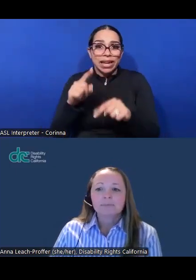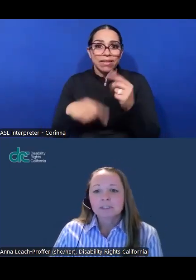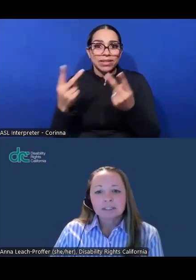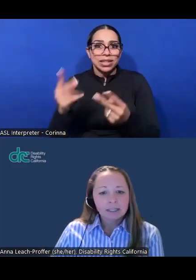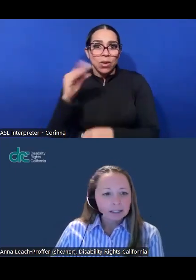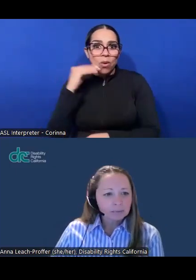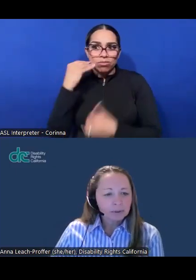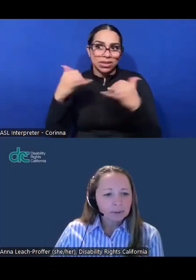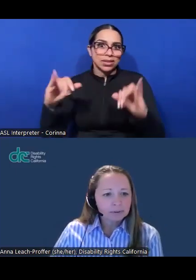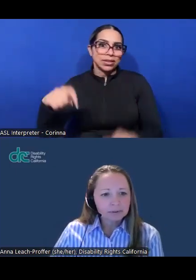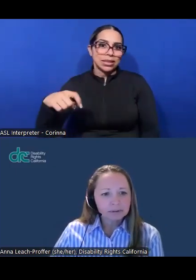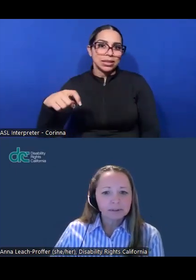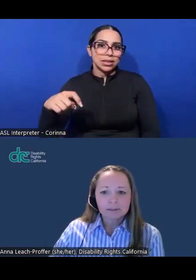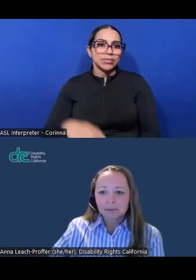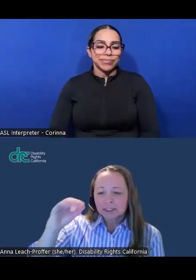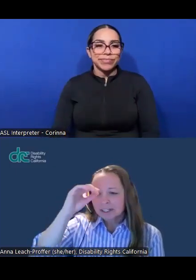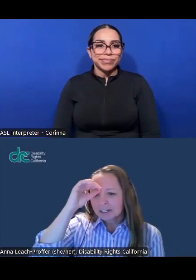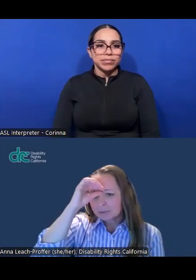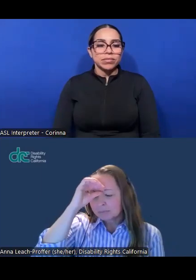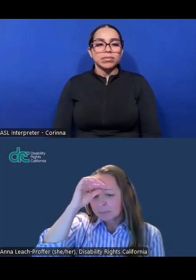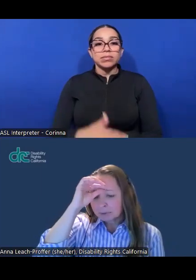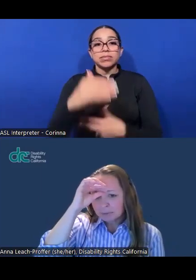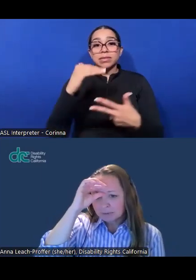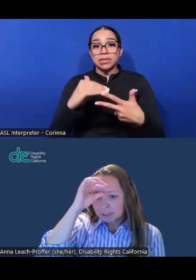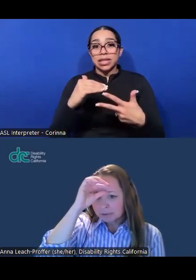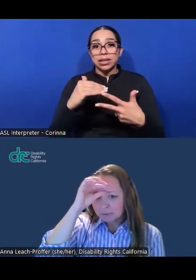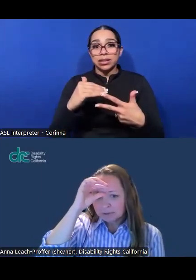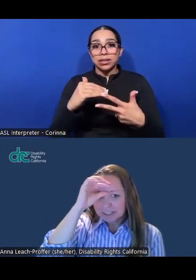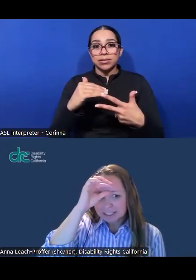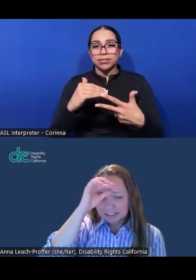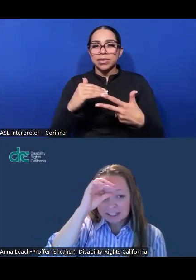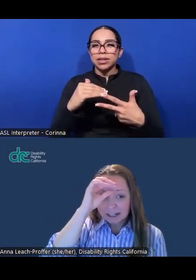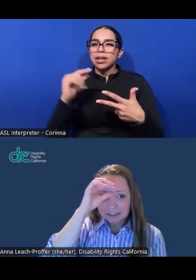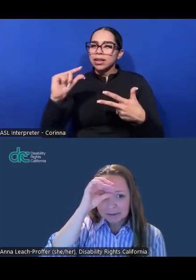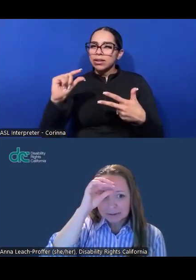So the second proposal is one, with a bit of a confusing title.